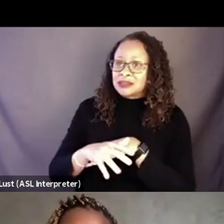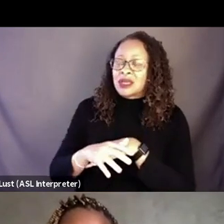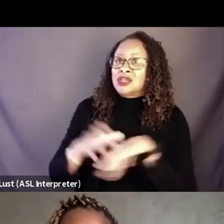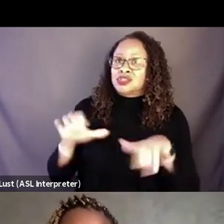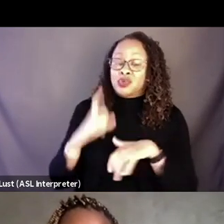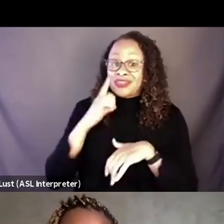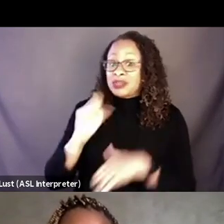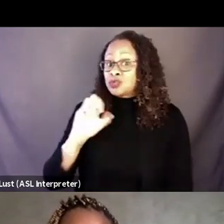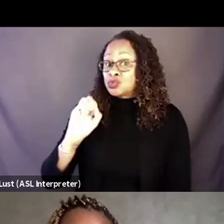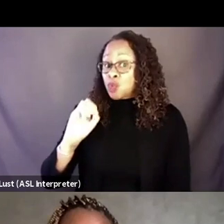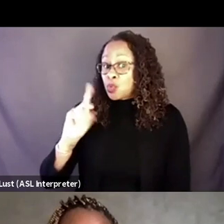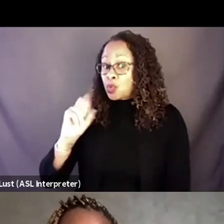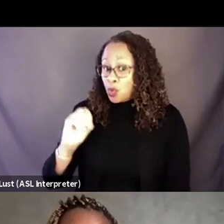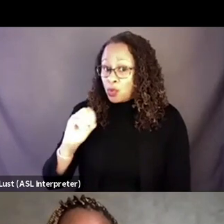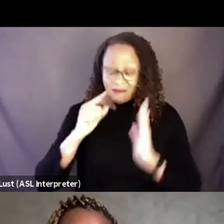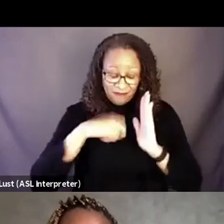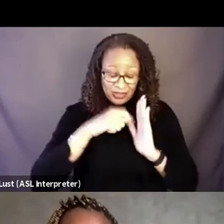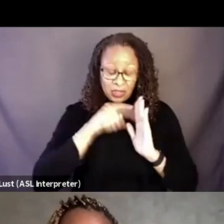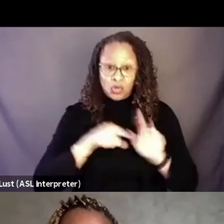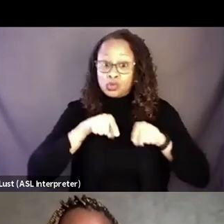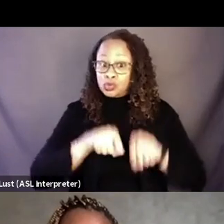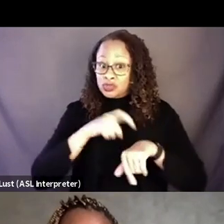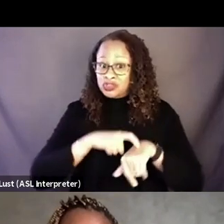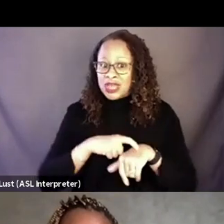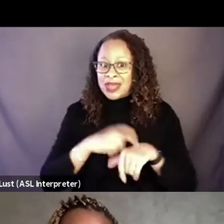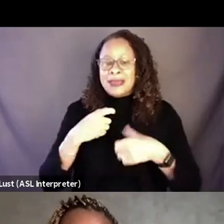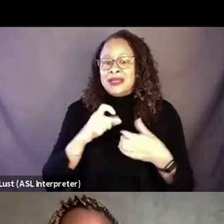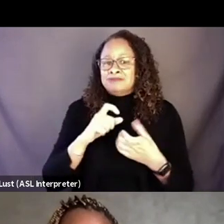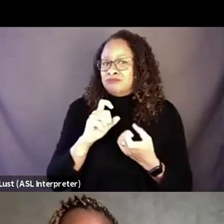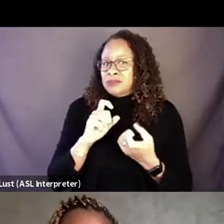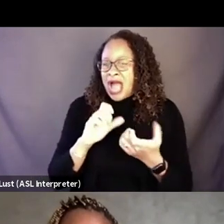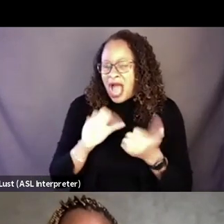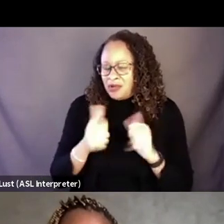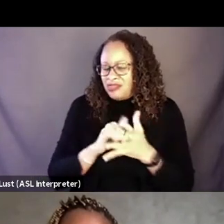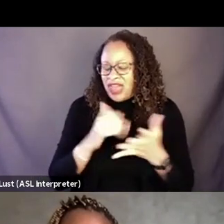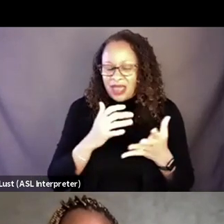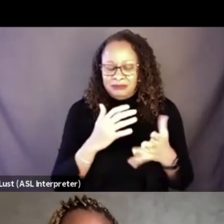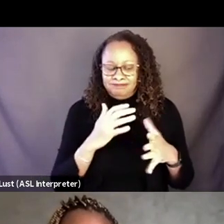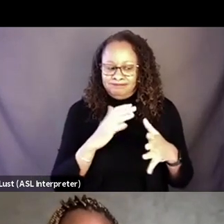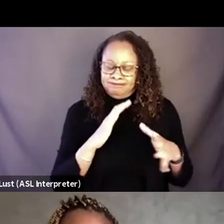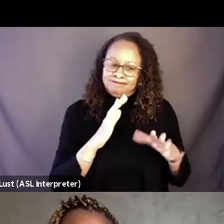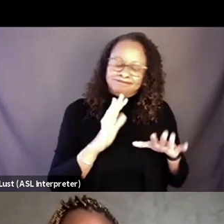on the choices you made and also what was your involvement beyond being the subject in this film?